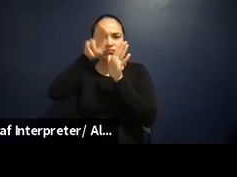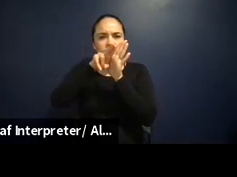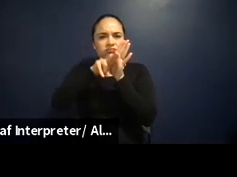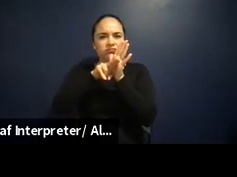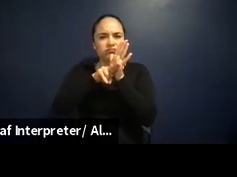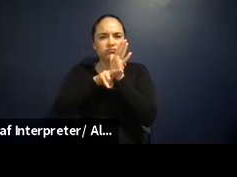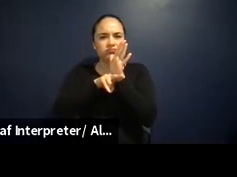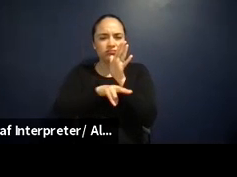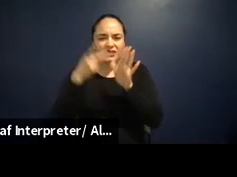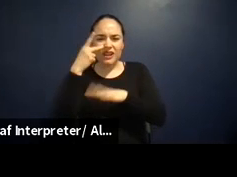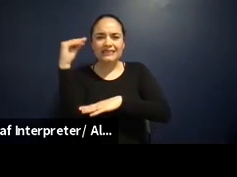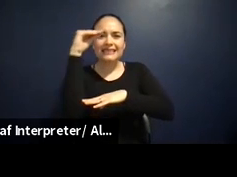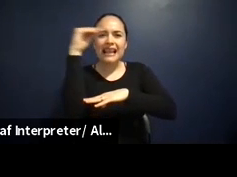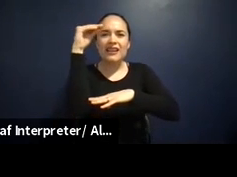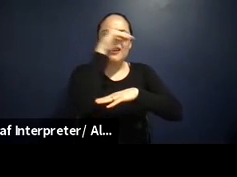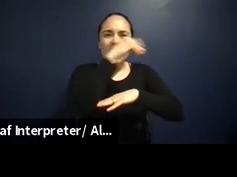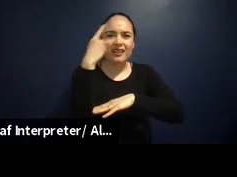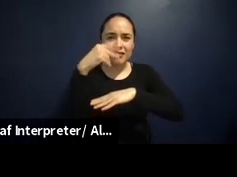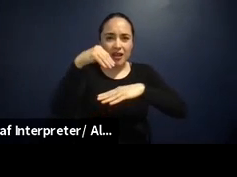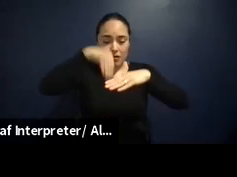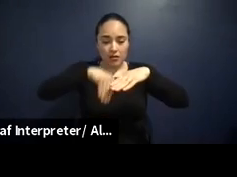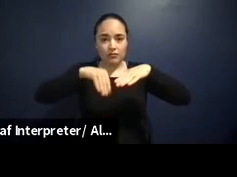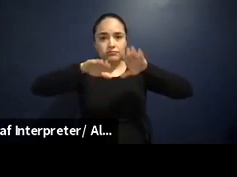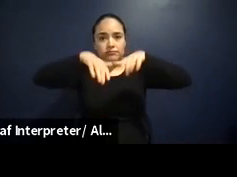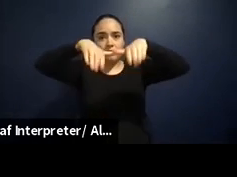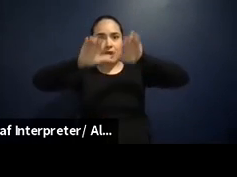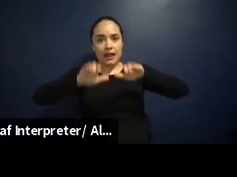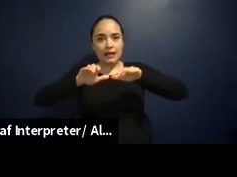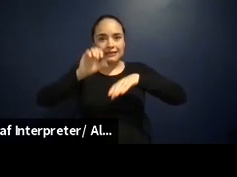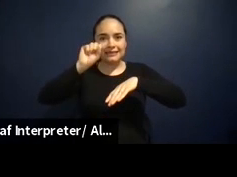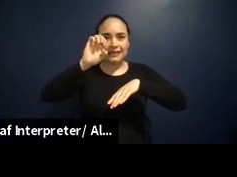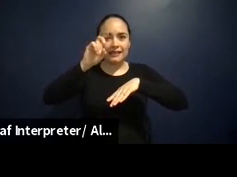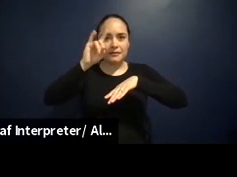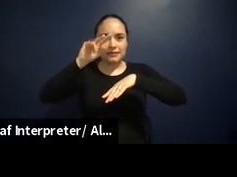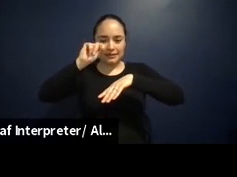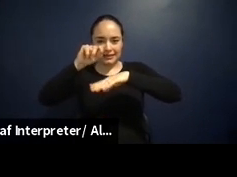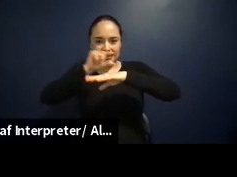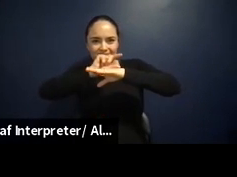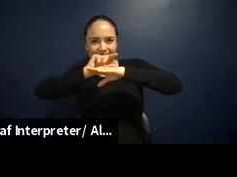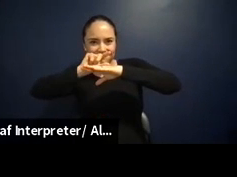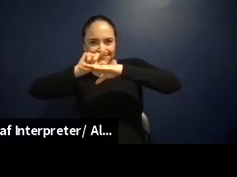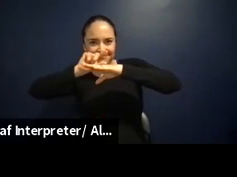top of it, and over time it's crystallized into some sort of rock. You can see there's different